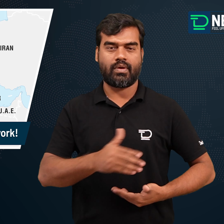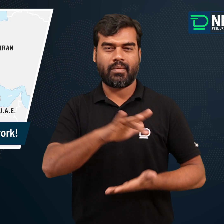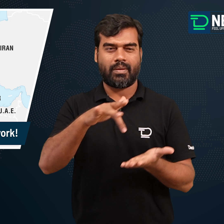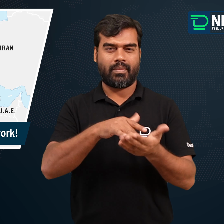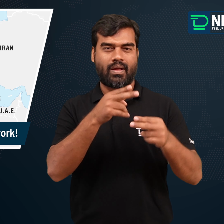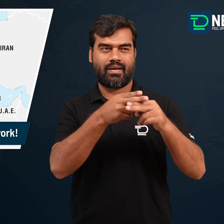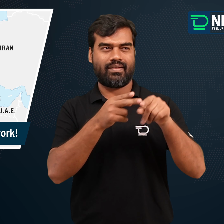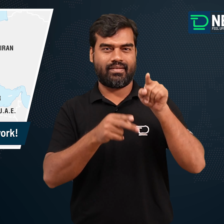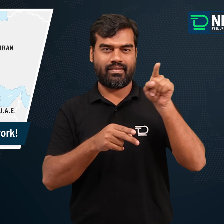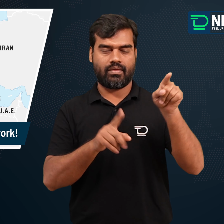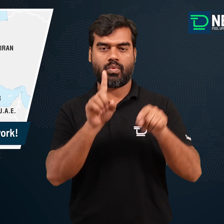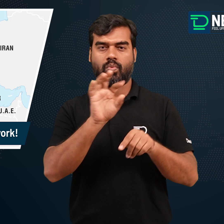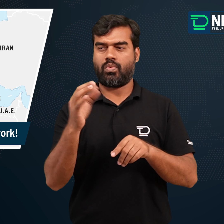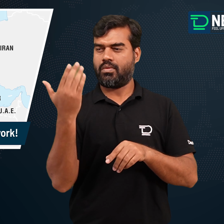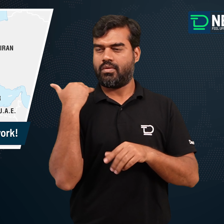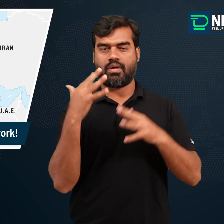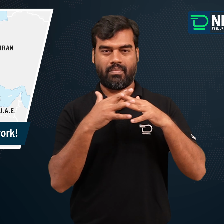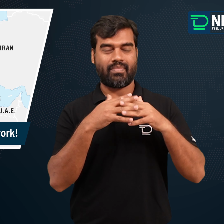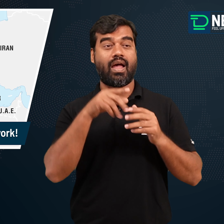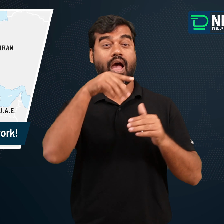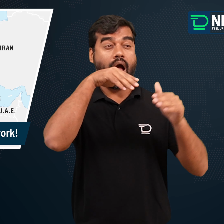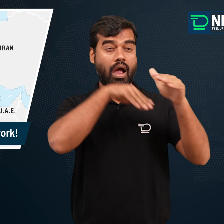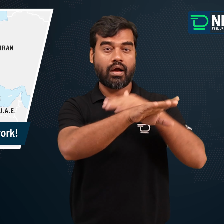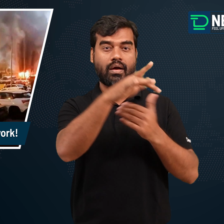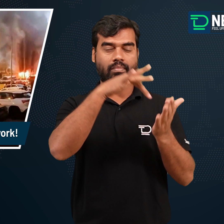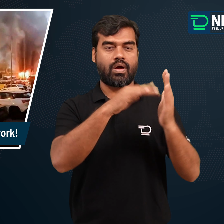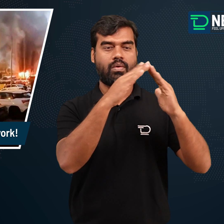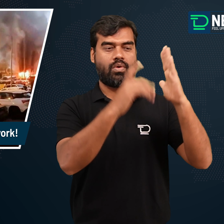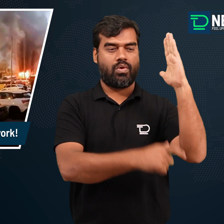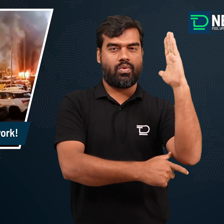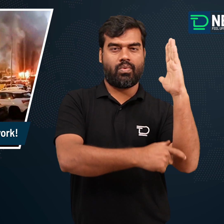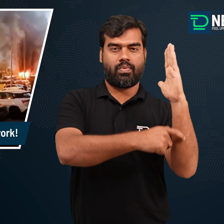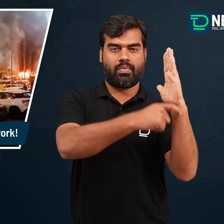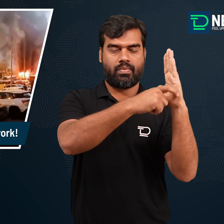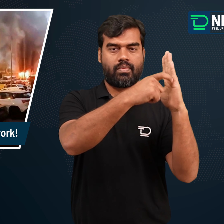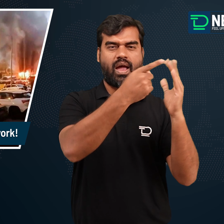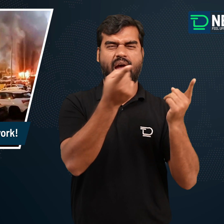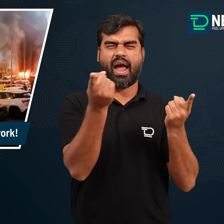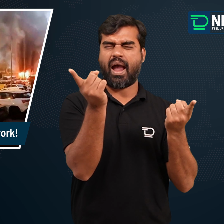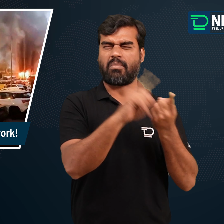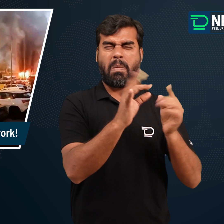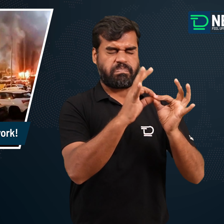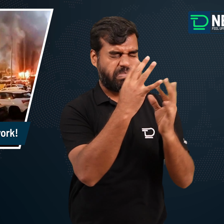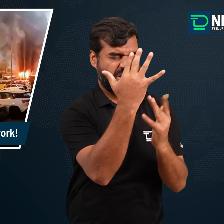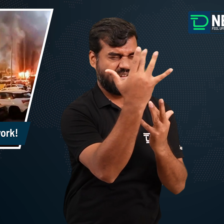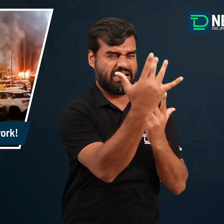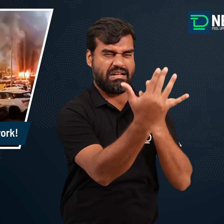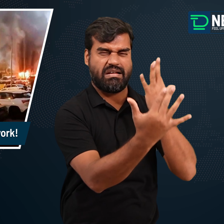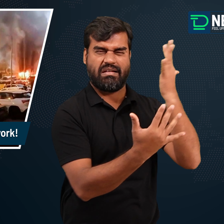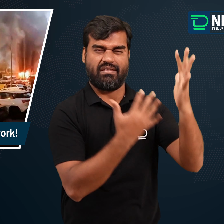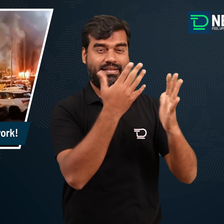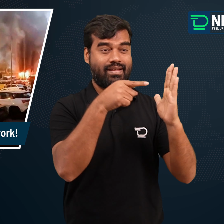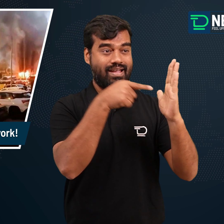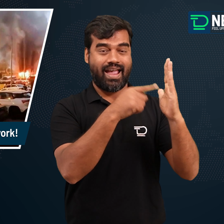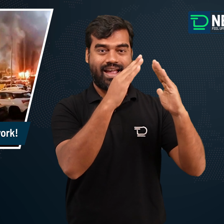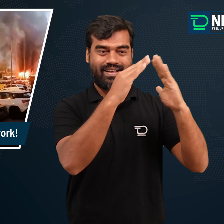Last Wednesday in Kuwait, there was a big fire in the apartment.